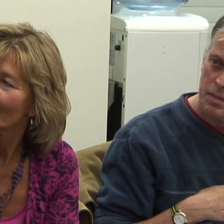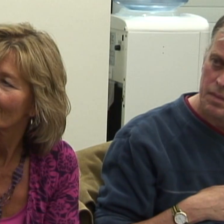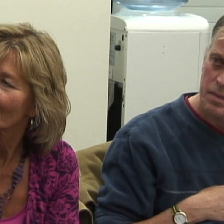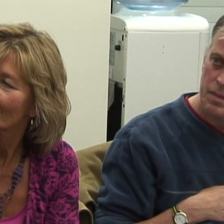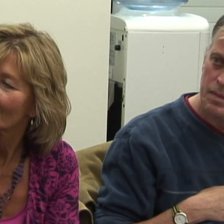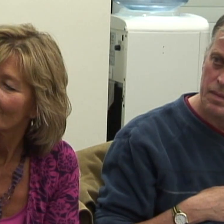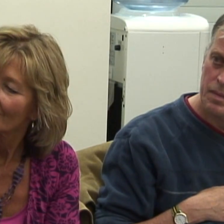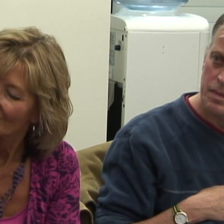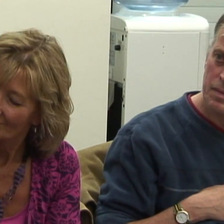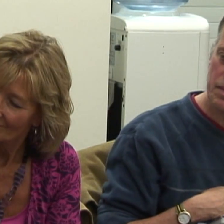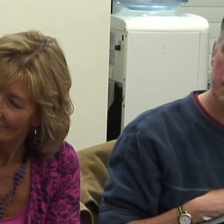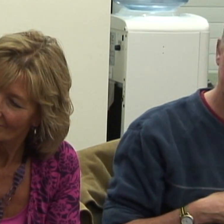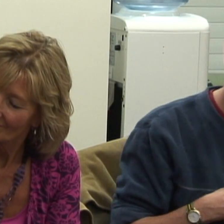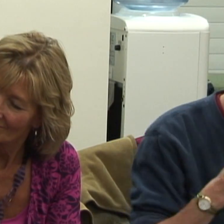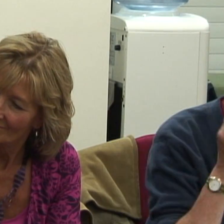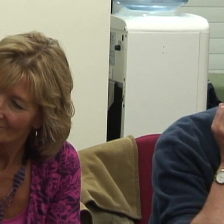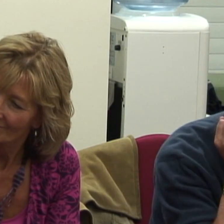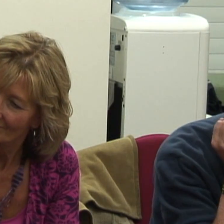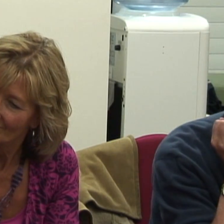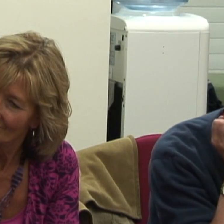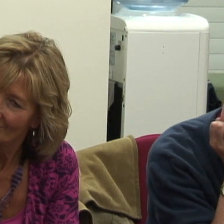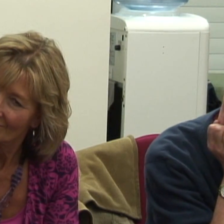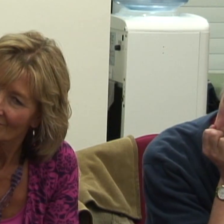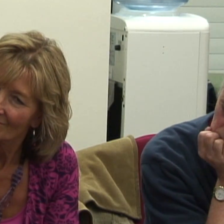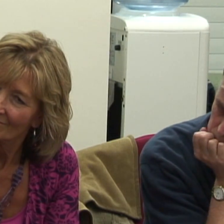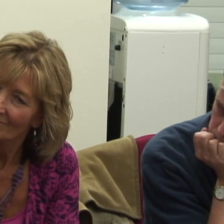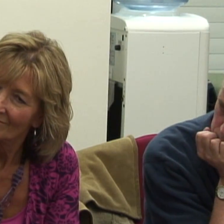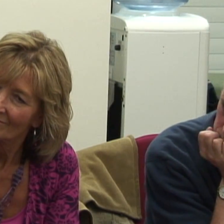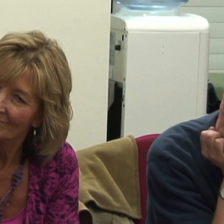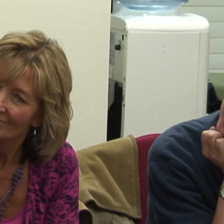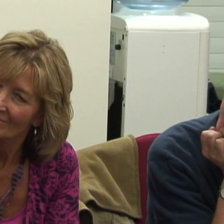I was just wondering about, going back to the initial points you were making about the